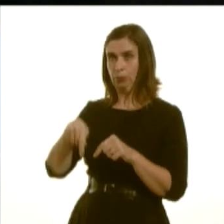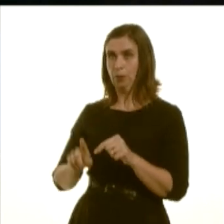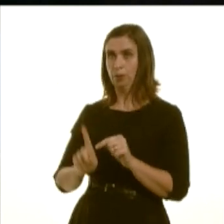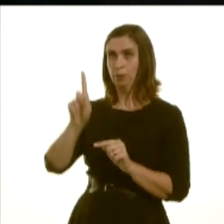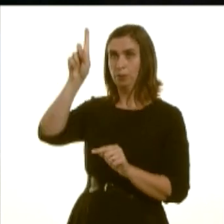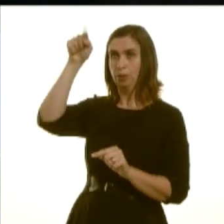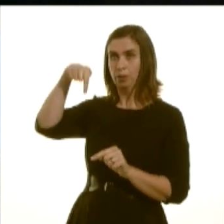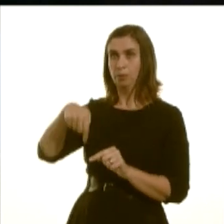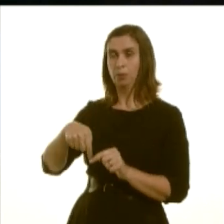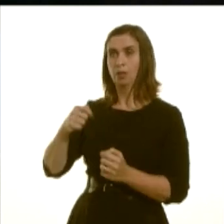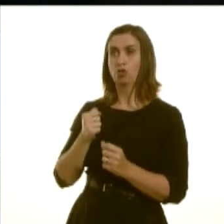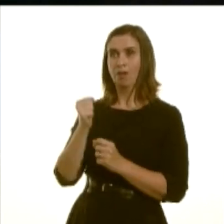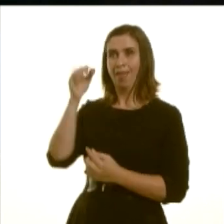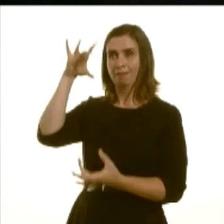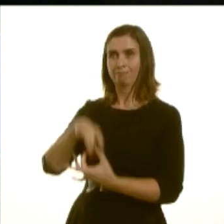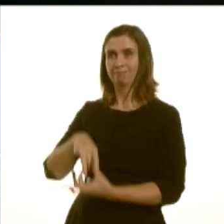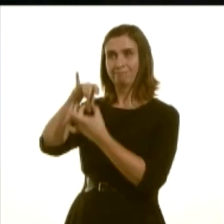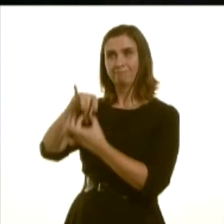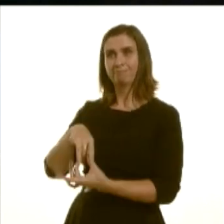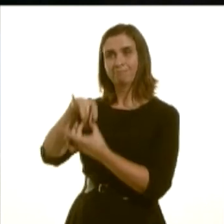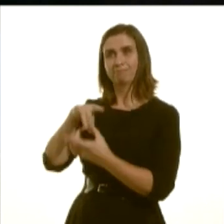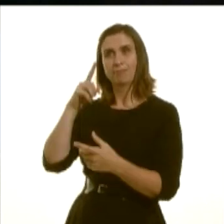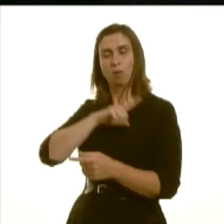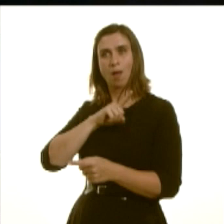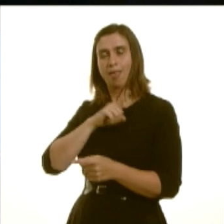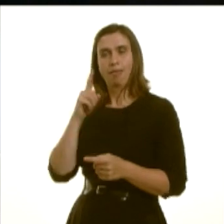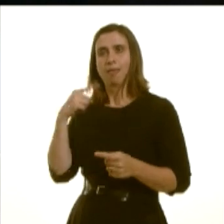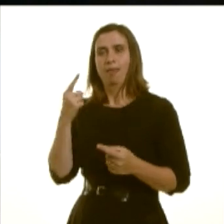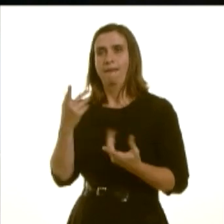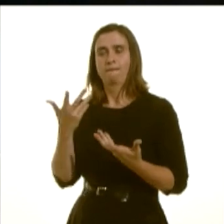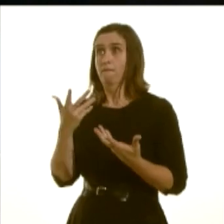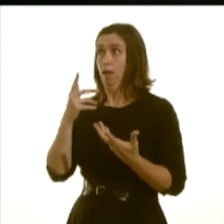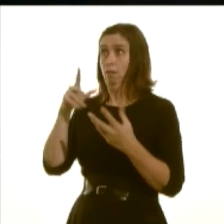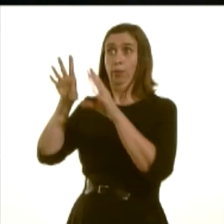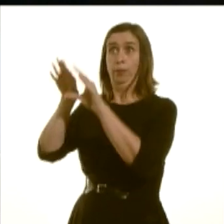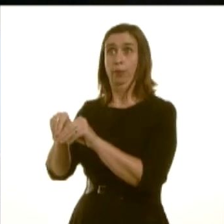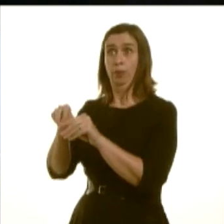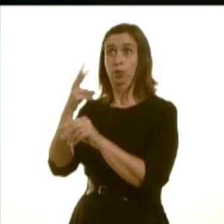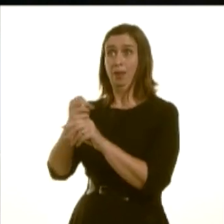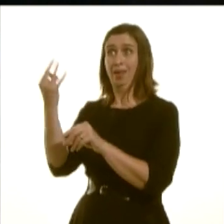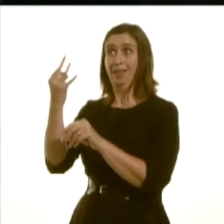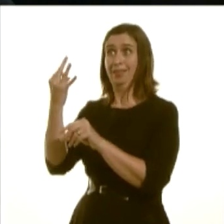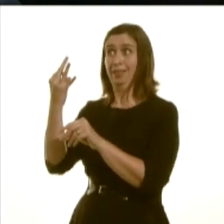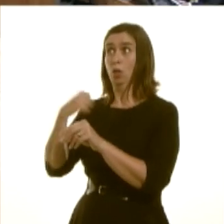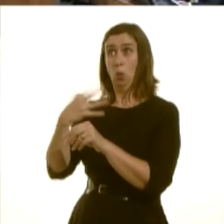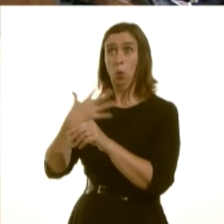a very real danger that the current service will cease in 2018. It will certainly cease in its current form, and we want it to be better, not worse.